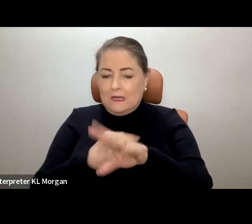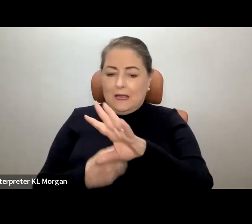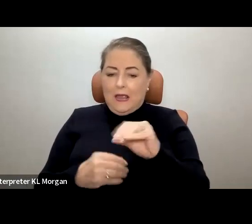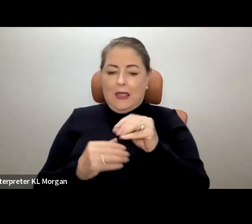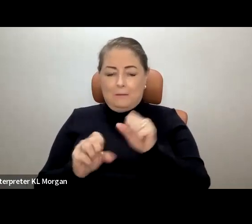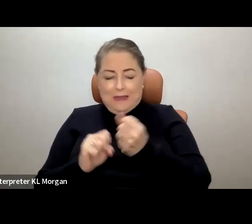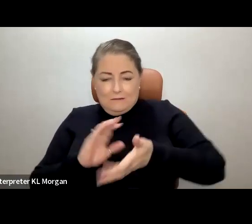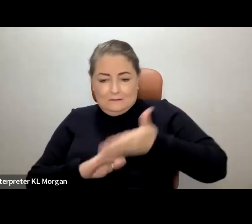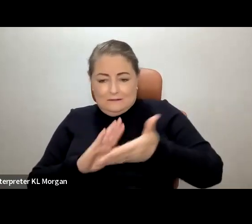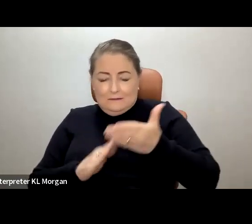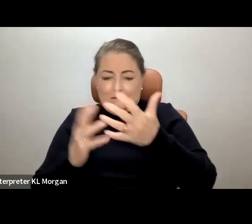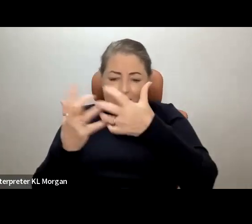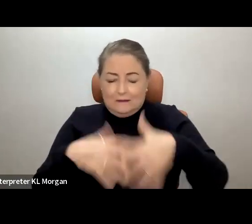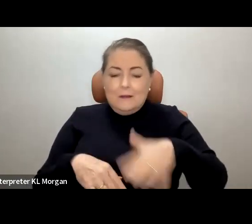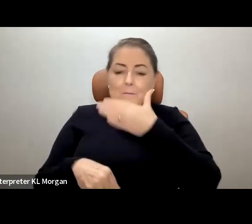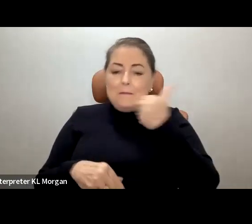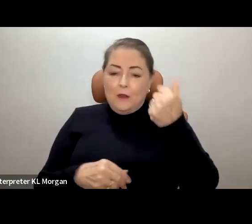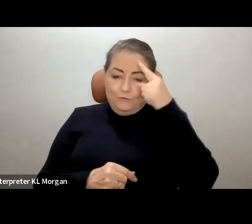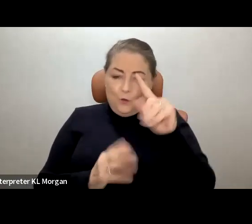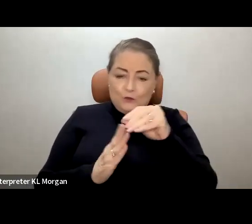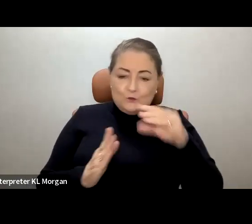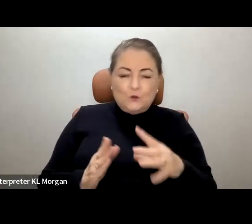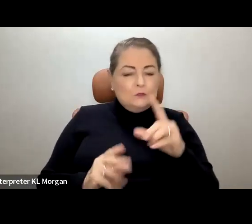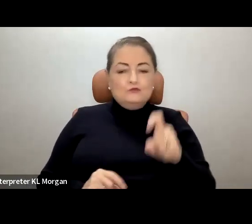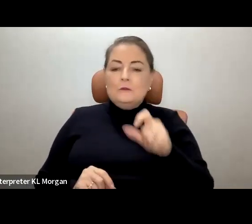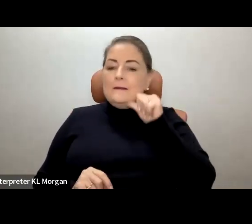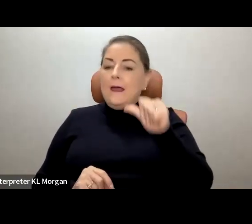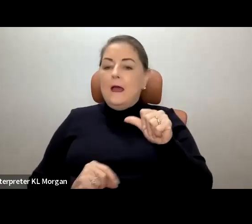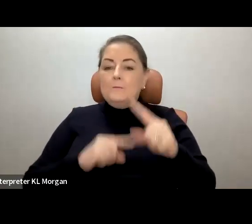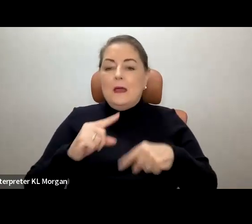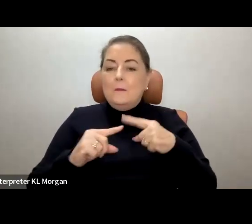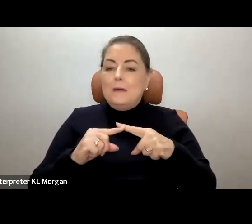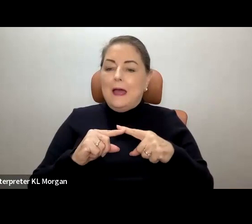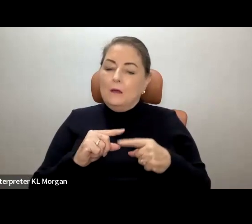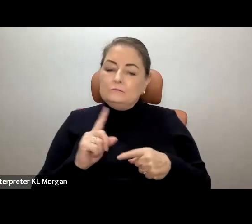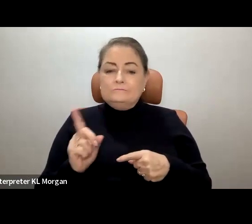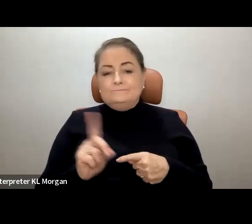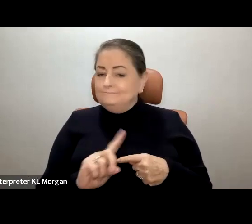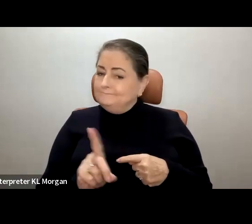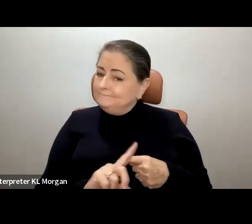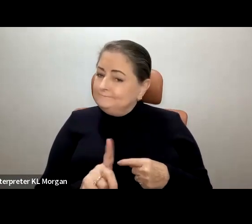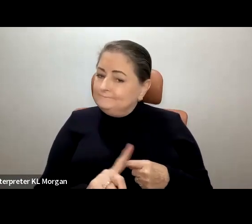for students, it should not be about wagging your finger or